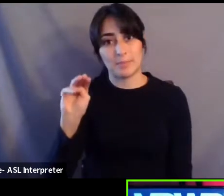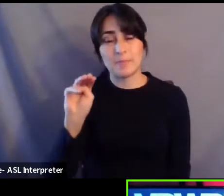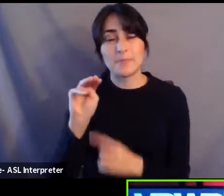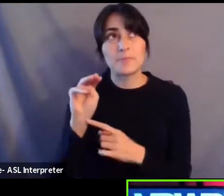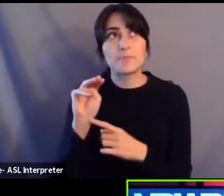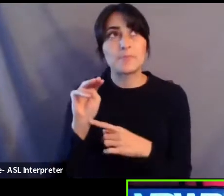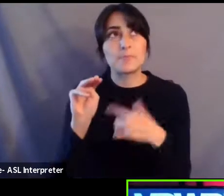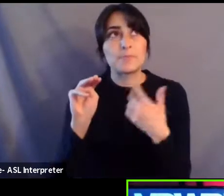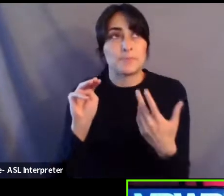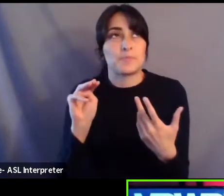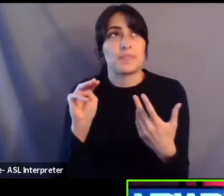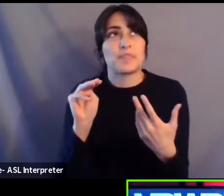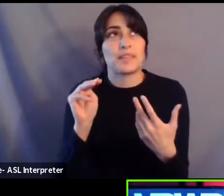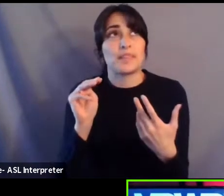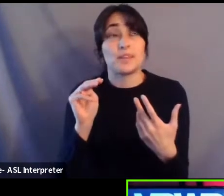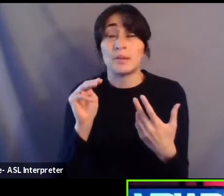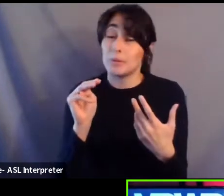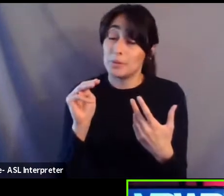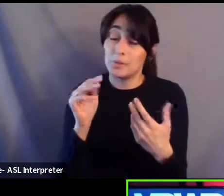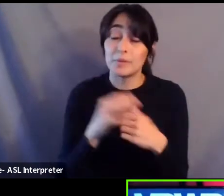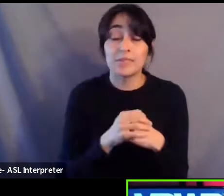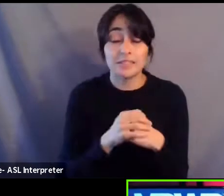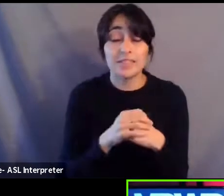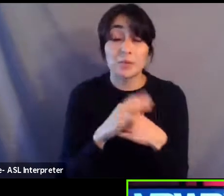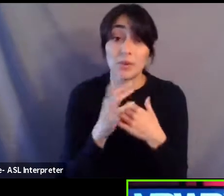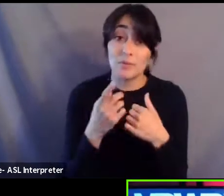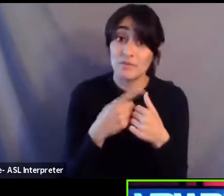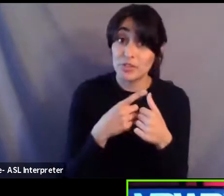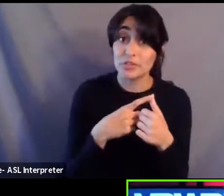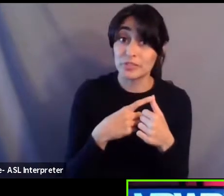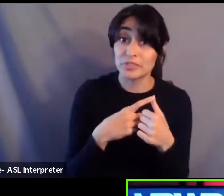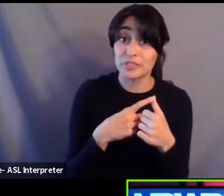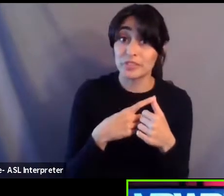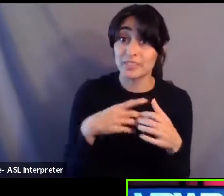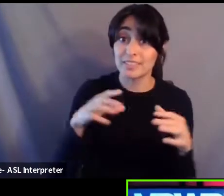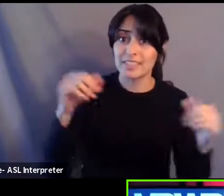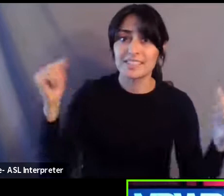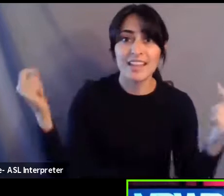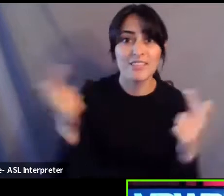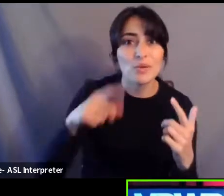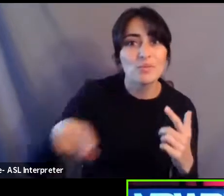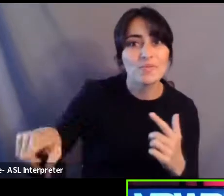I think first of all, everyone has been conditioned to be racist.